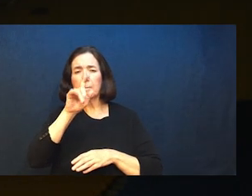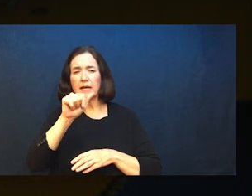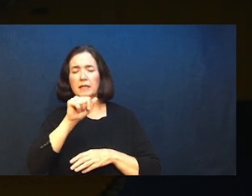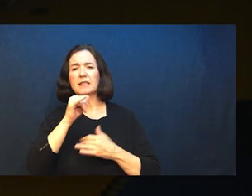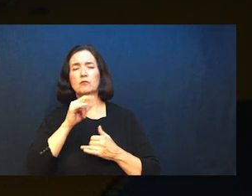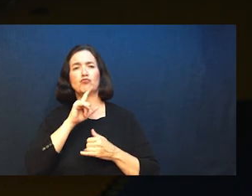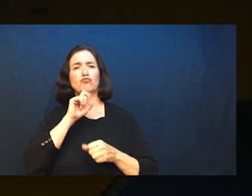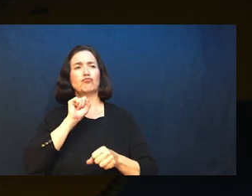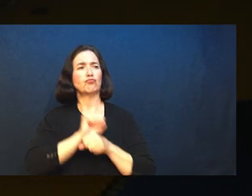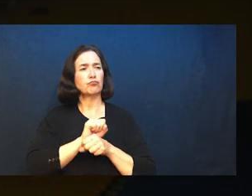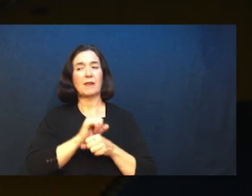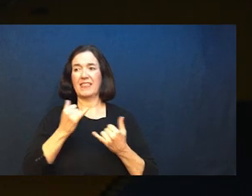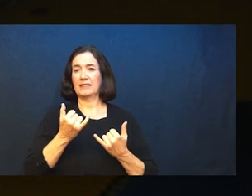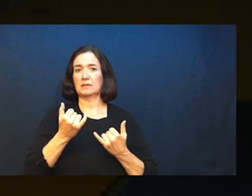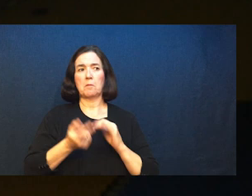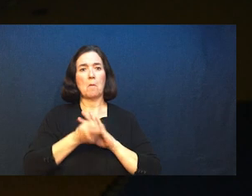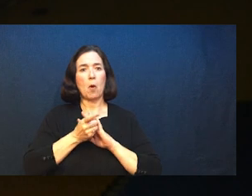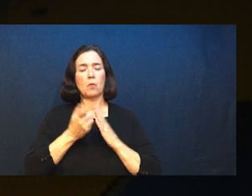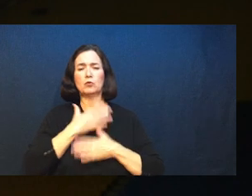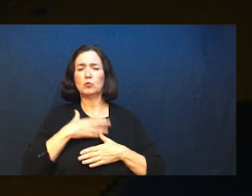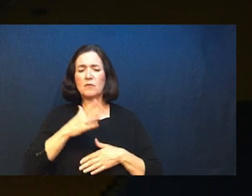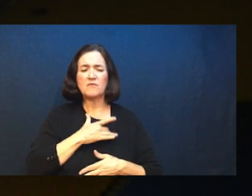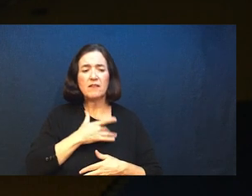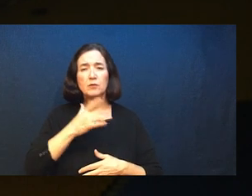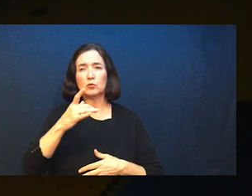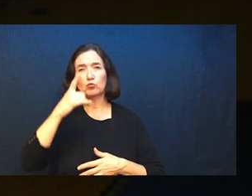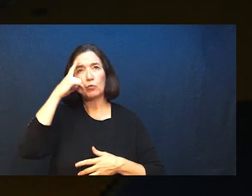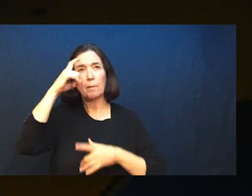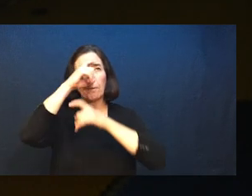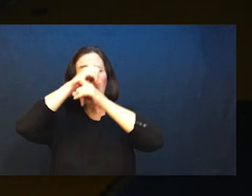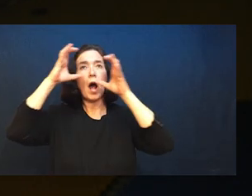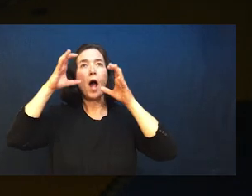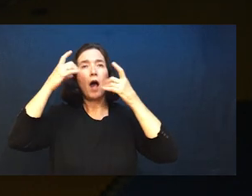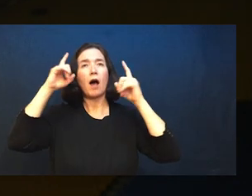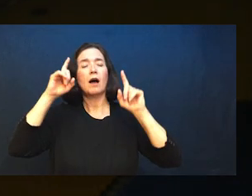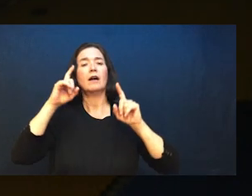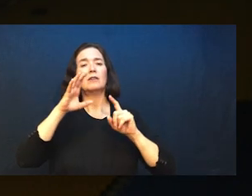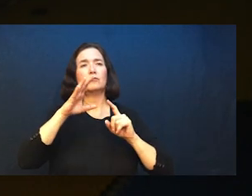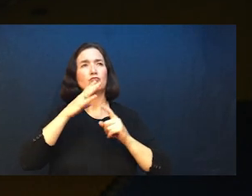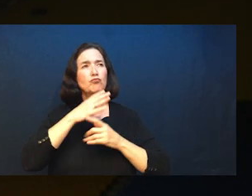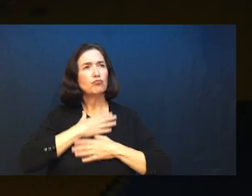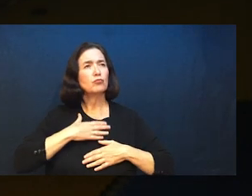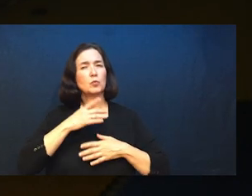from social media, and enjoy the certainty of this moment. Enjoy the feeling of dreams realized.